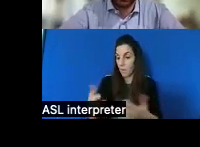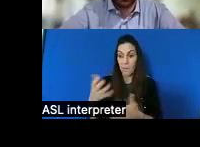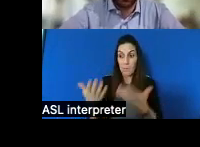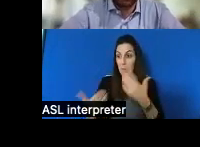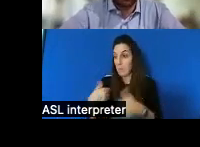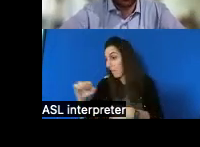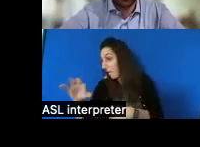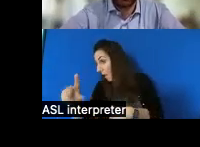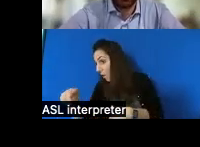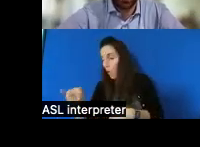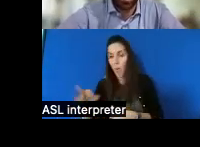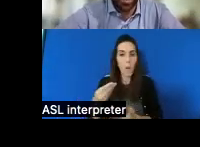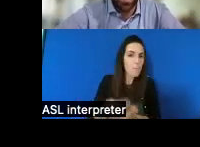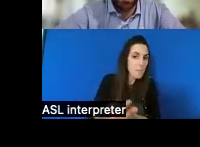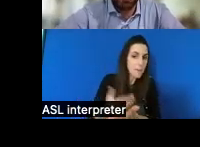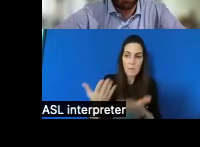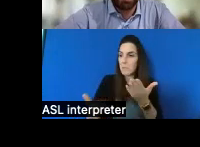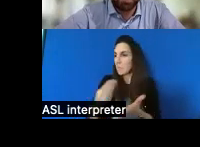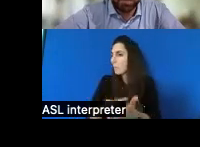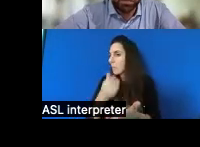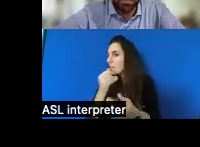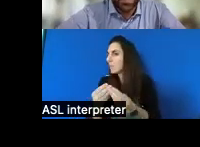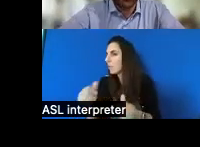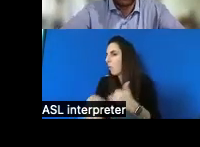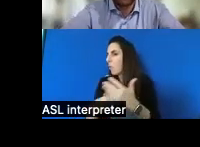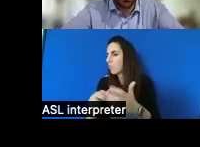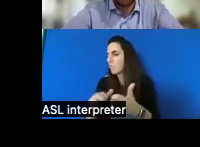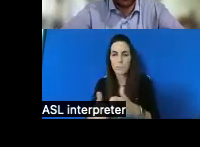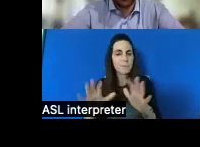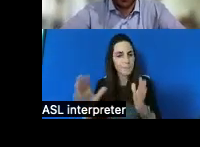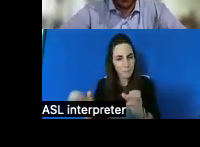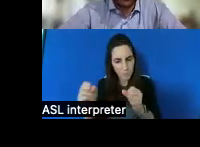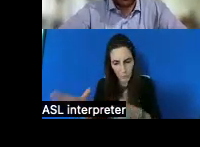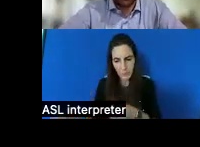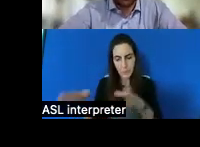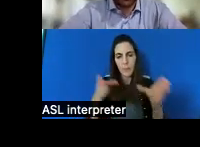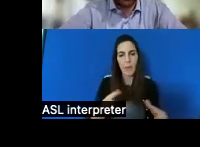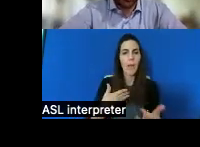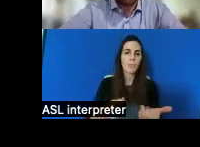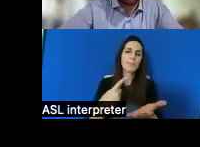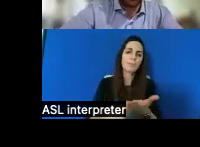all the problems okay and so let's talk about some of those things right so obviously we're